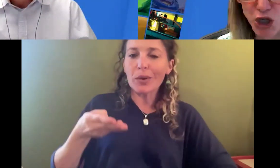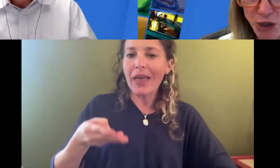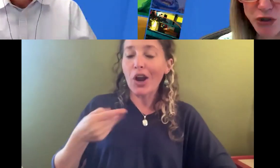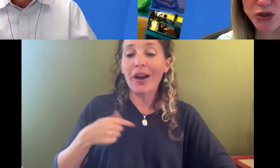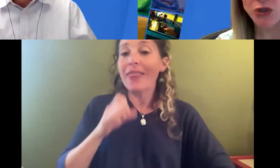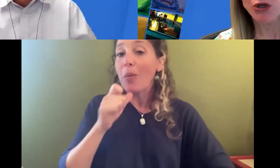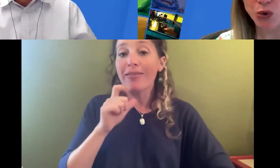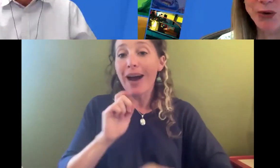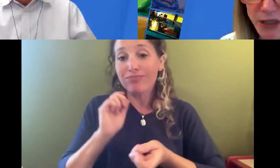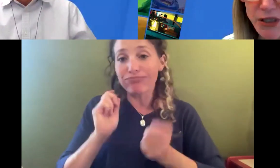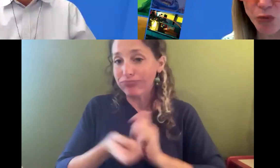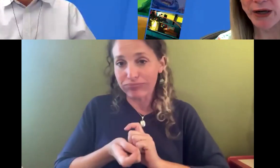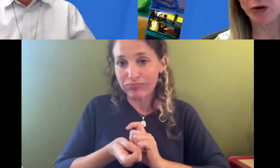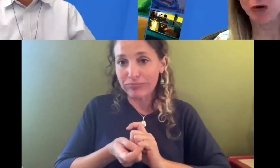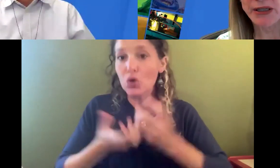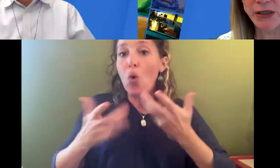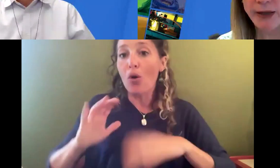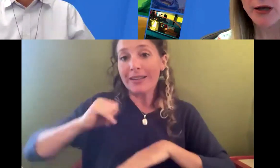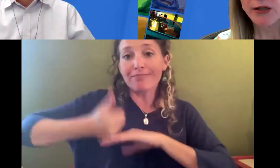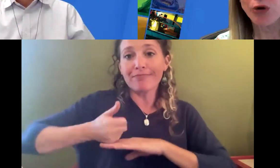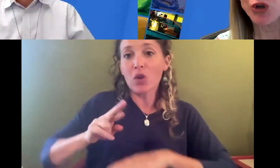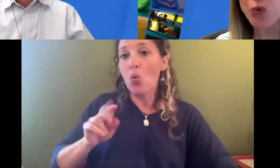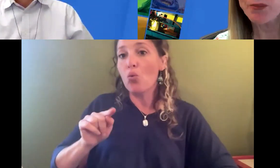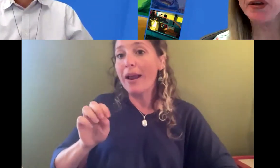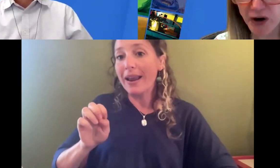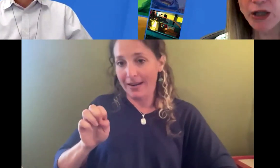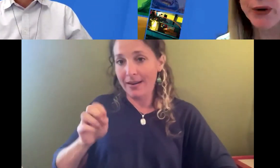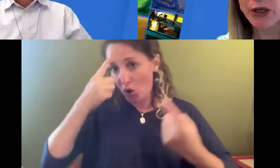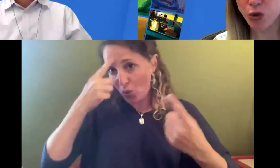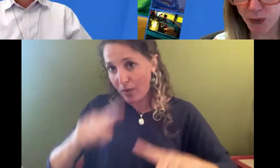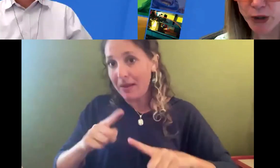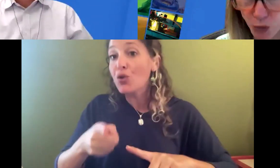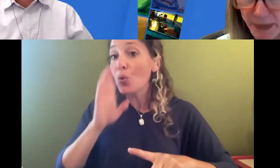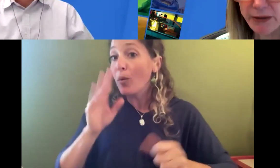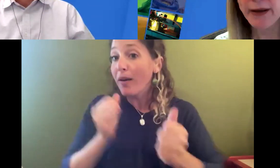changes to existing rate agreements. You will be following your rate agreement,